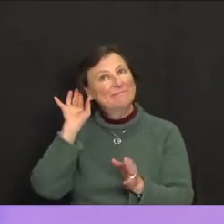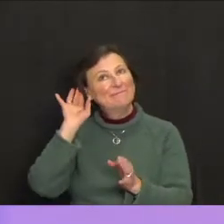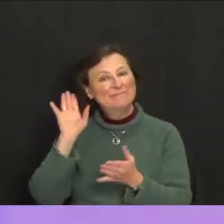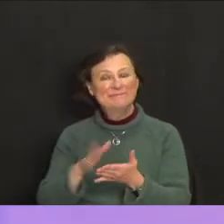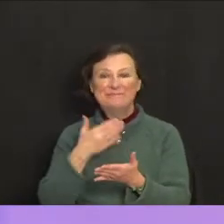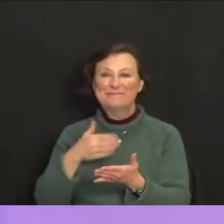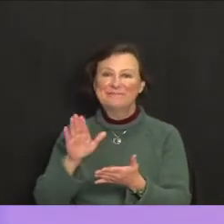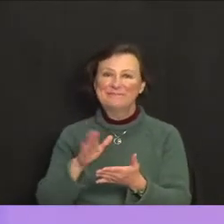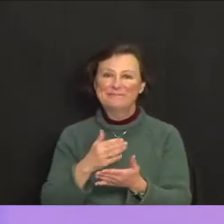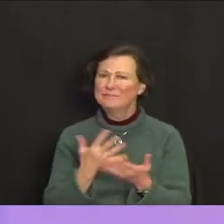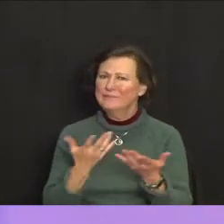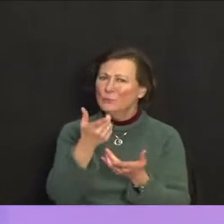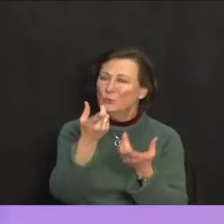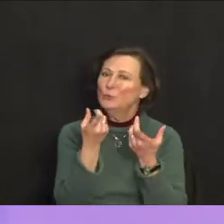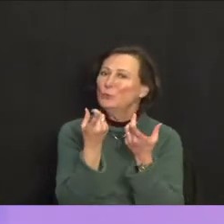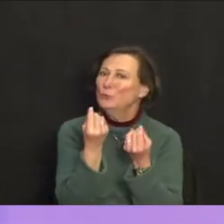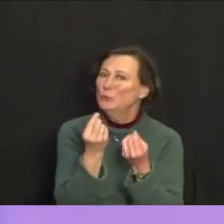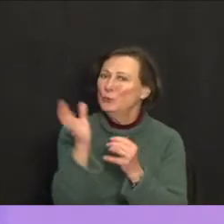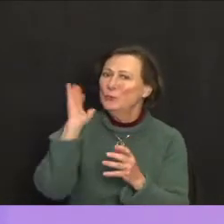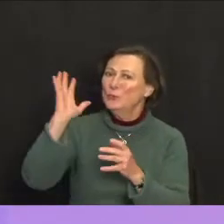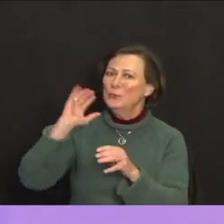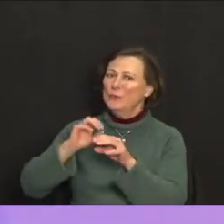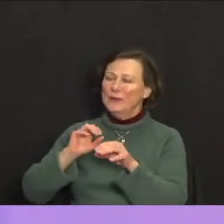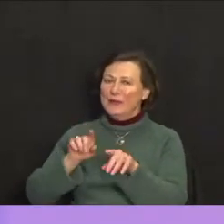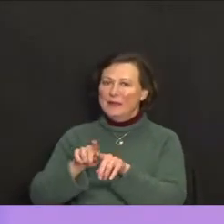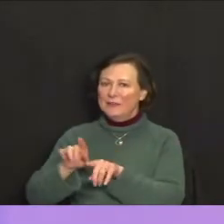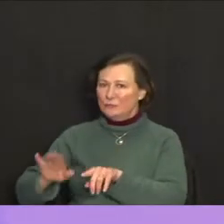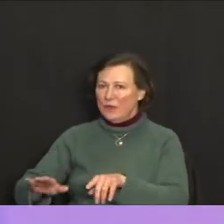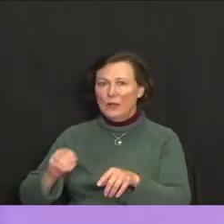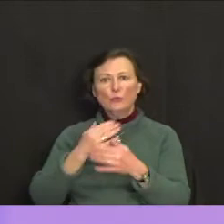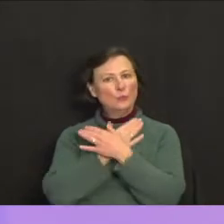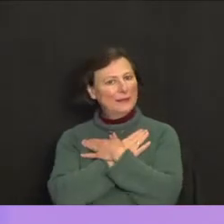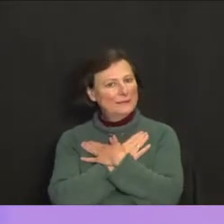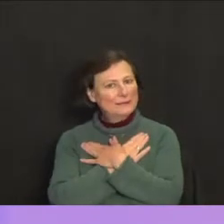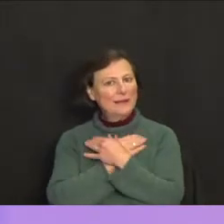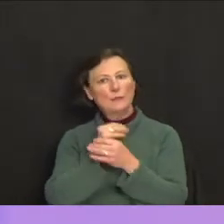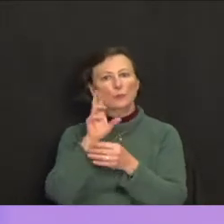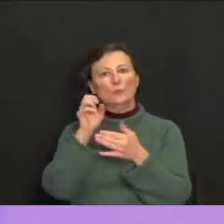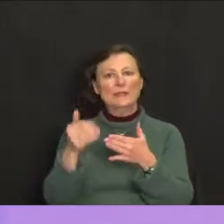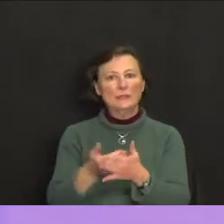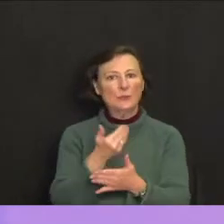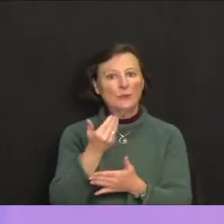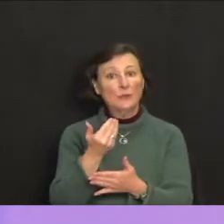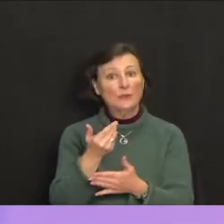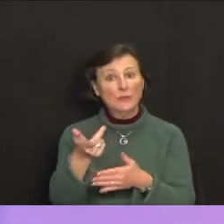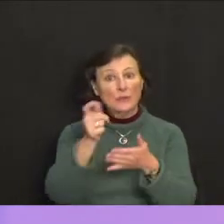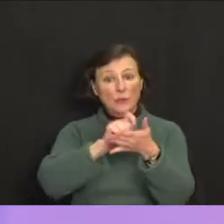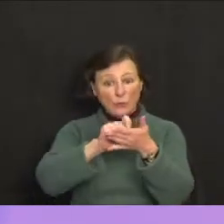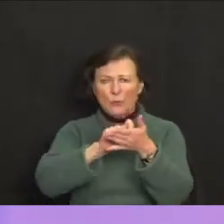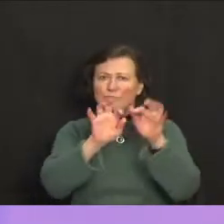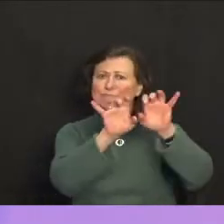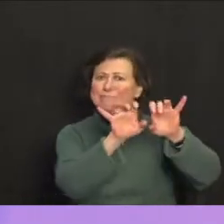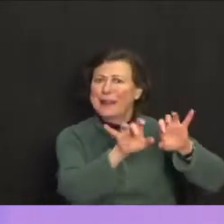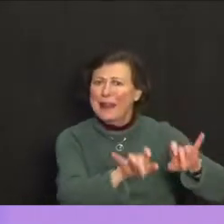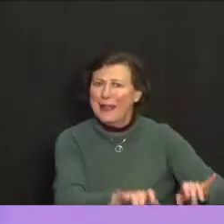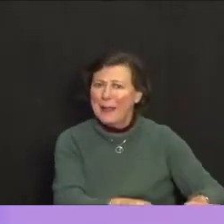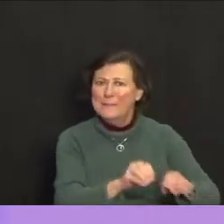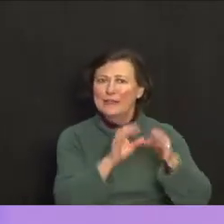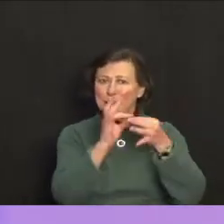What did you used to do as a child to rest and renew? If you could write those in the comments and send them to us we'd love to hear